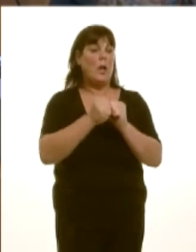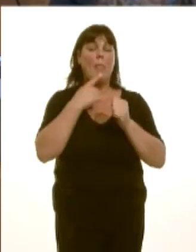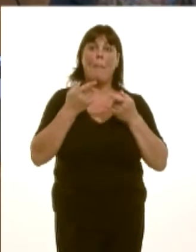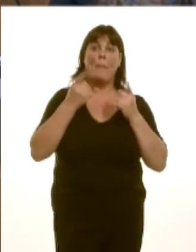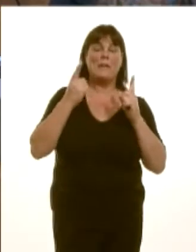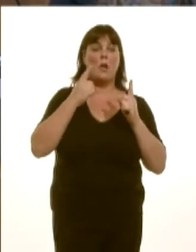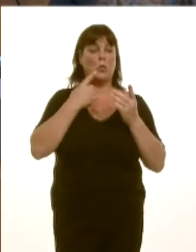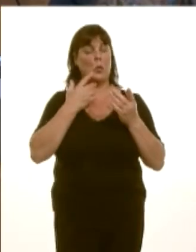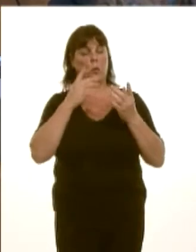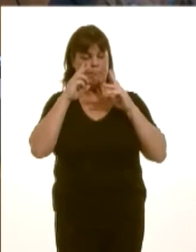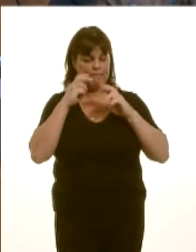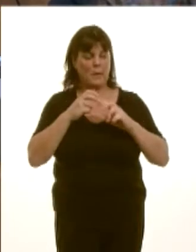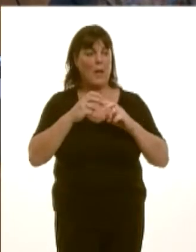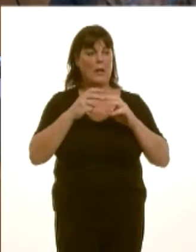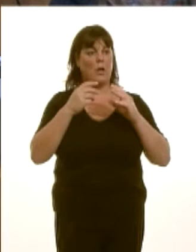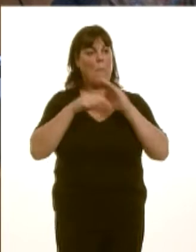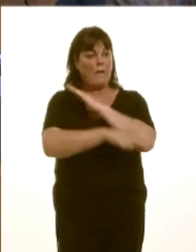considering the detail of this change.